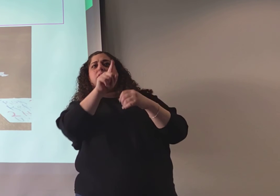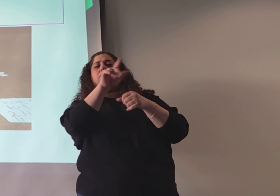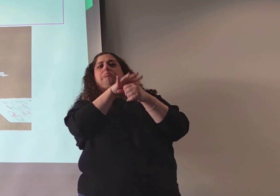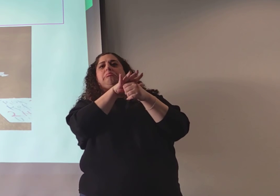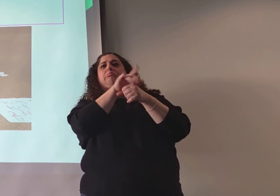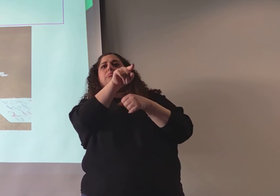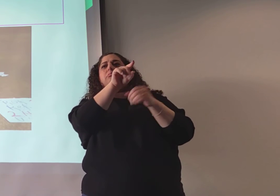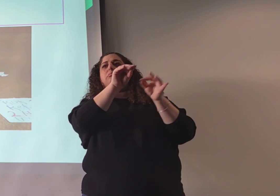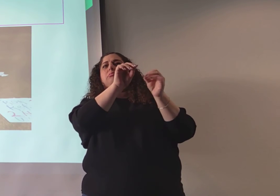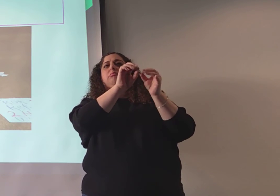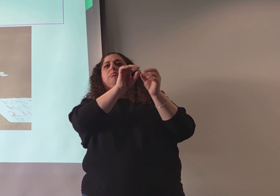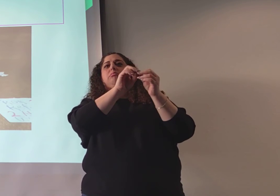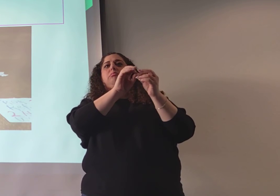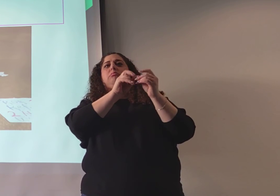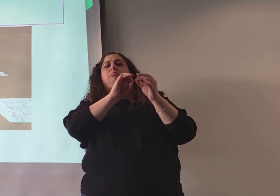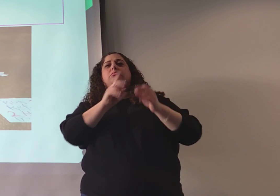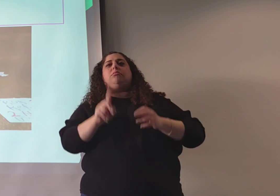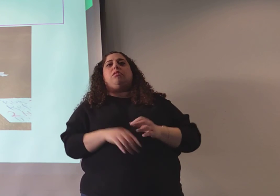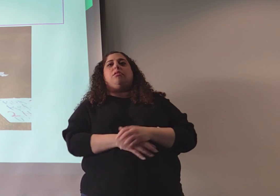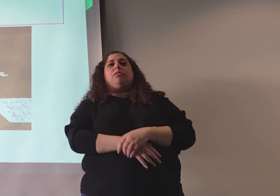I don't have a question.